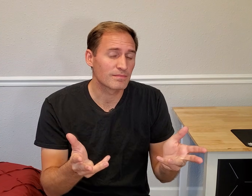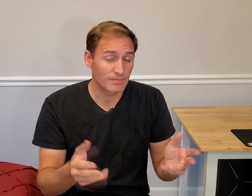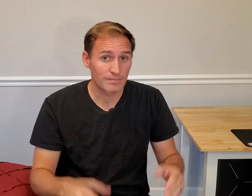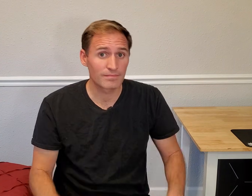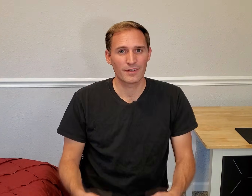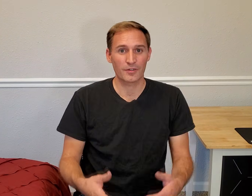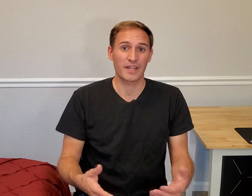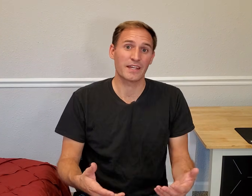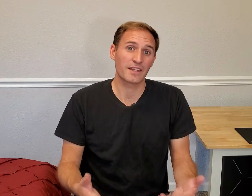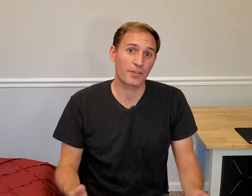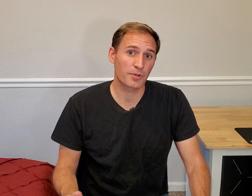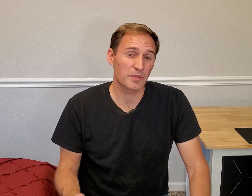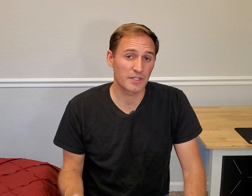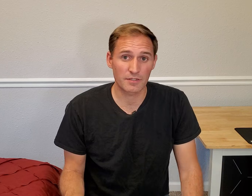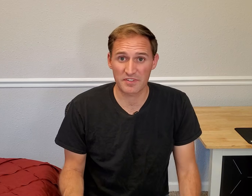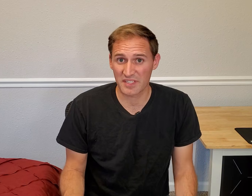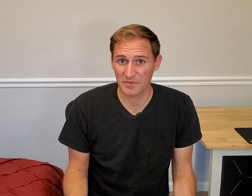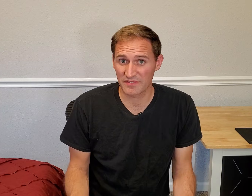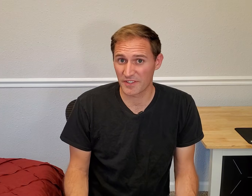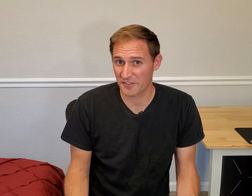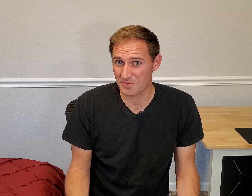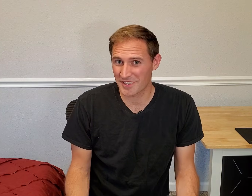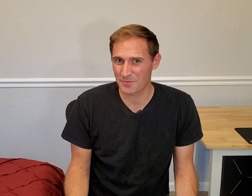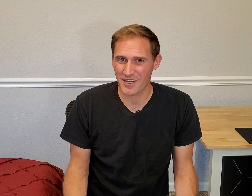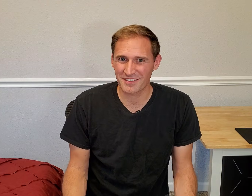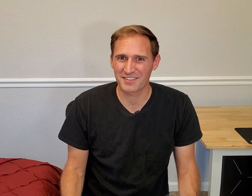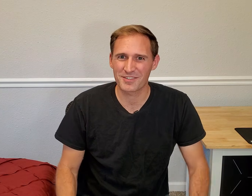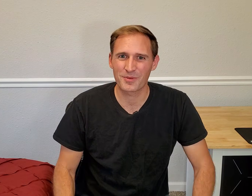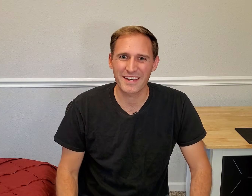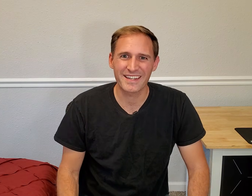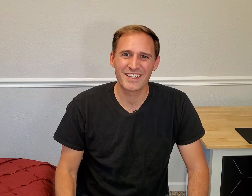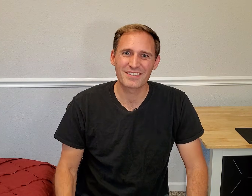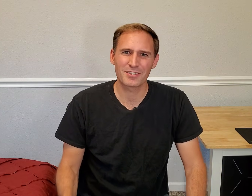Okay, and I'll throw a little receptive fingerspelling practice you're way. So,